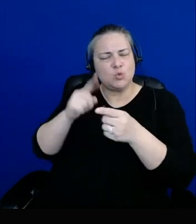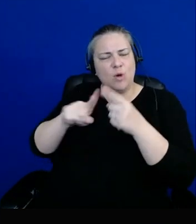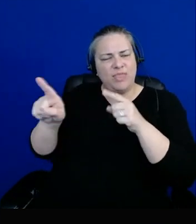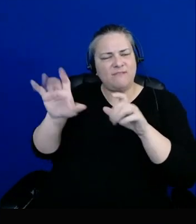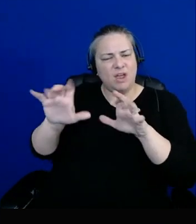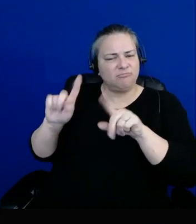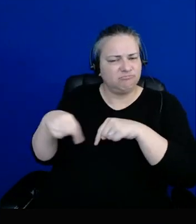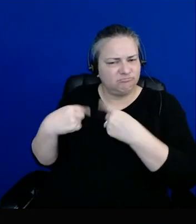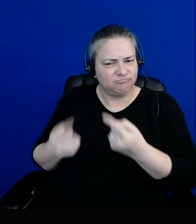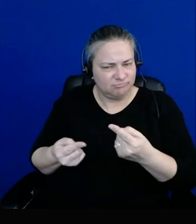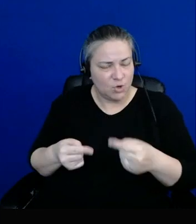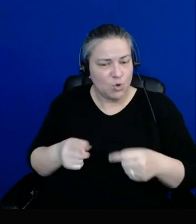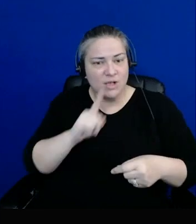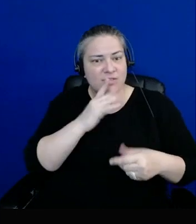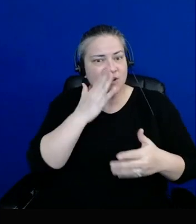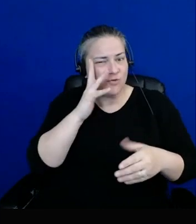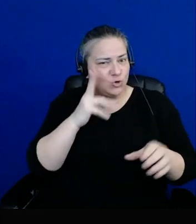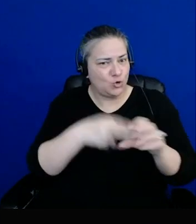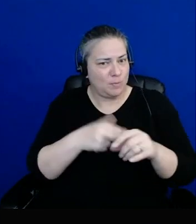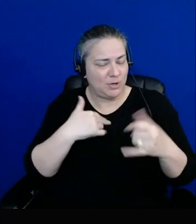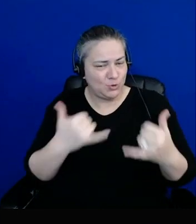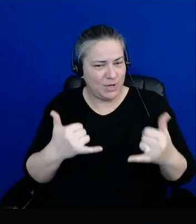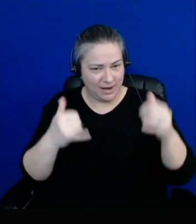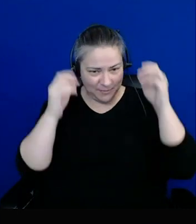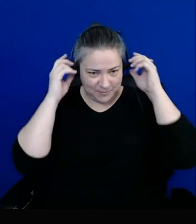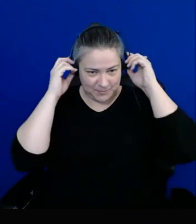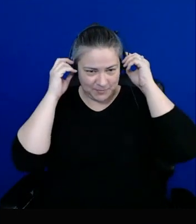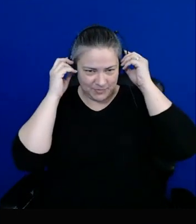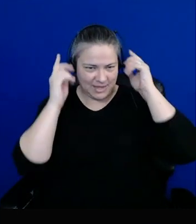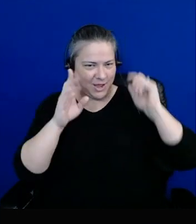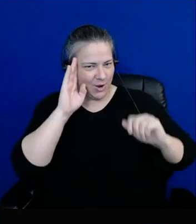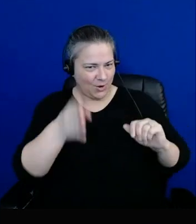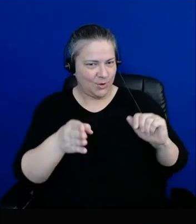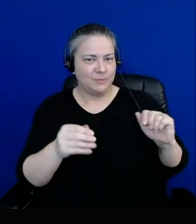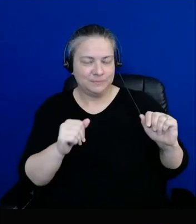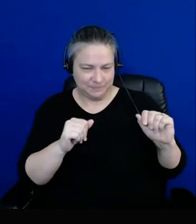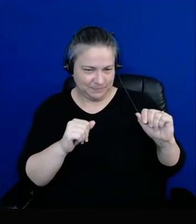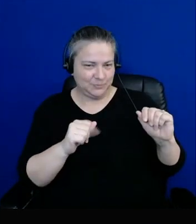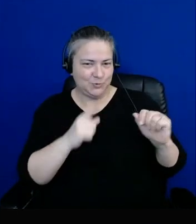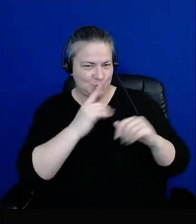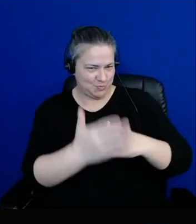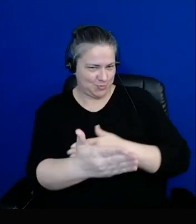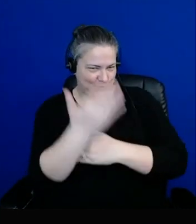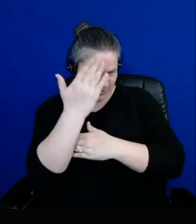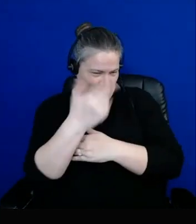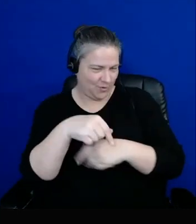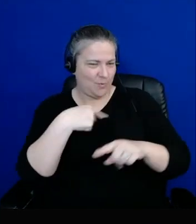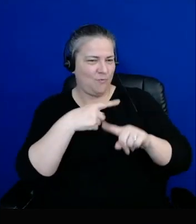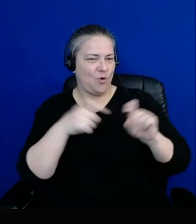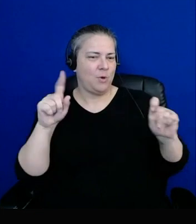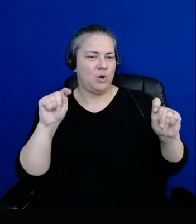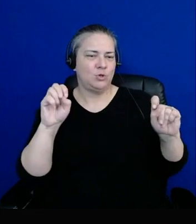Takeshi thank you for joining me today. Hi I'm Takeshi. Good morning from Tokyo.